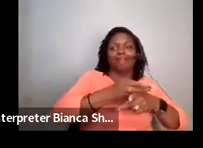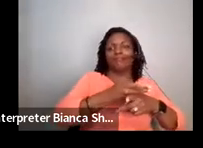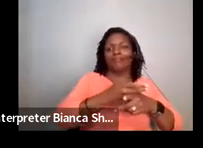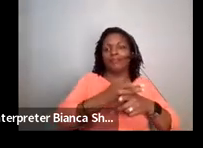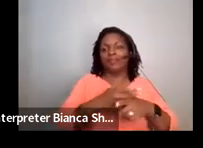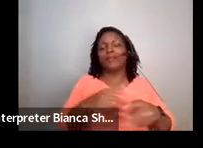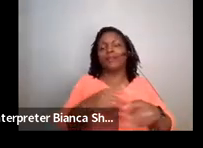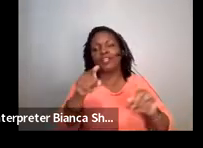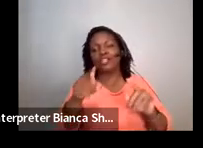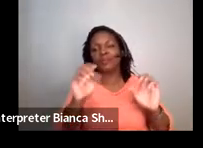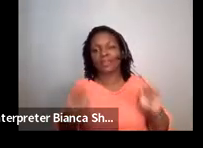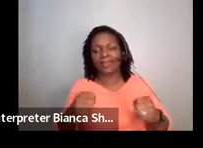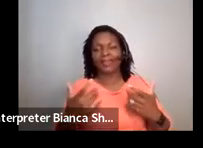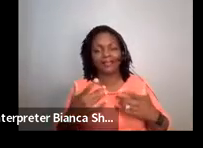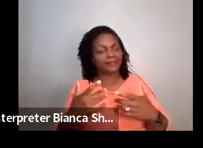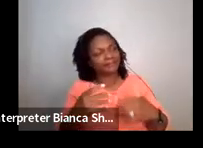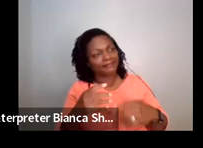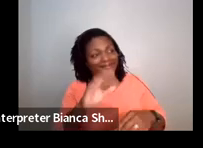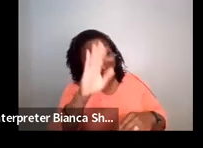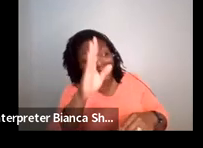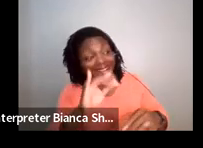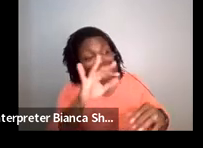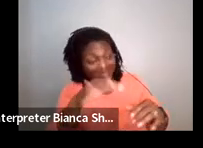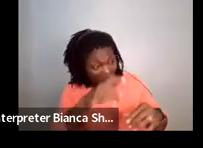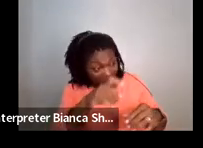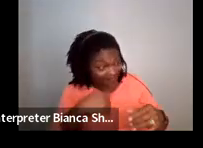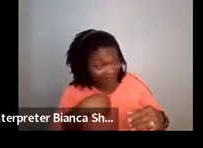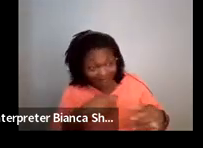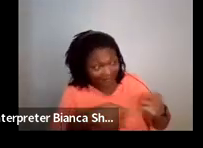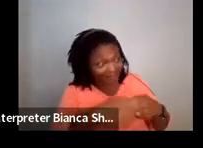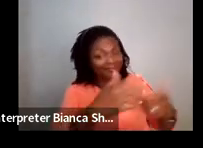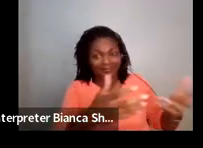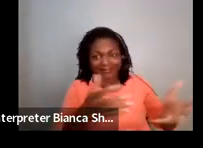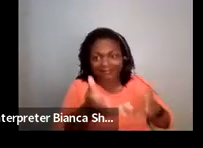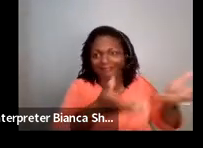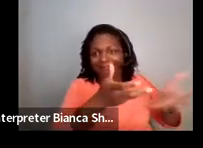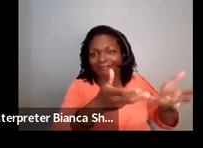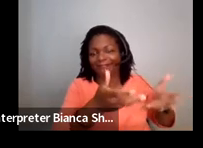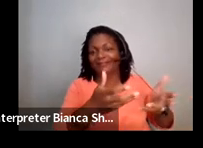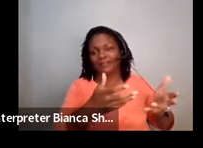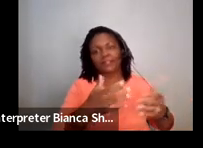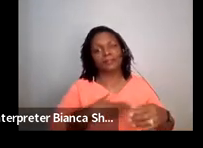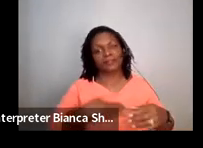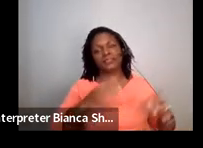anything anyone can do alone. It is a together project, and I ask you to reach out to them.